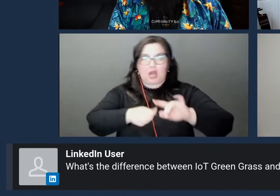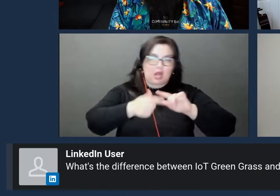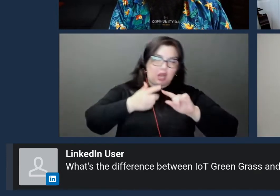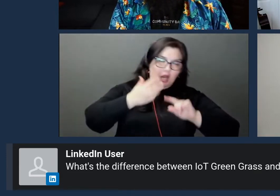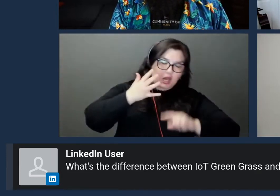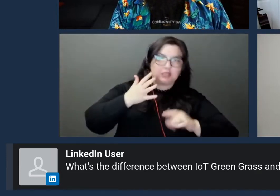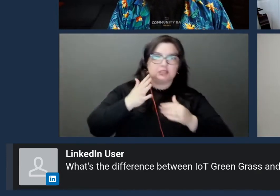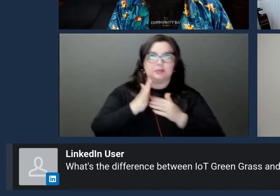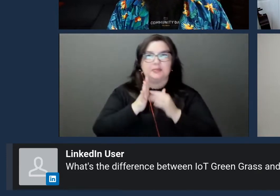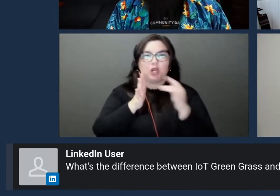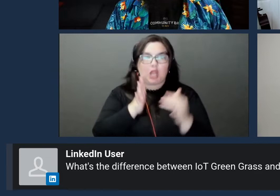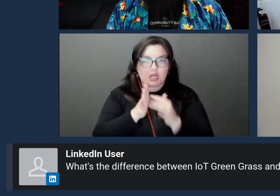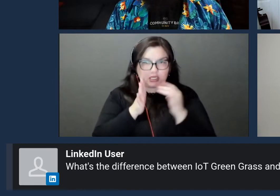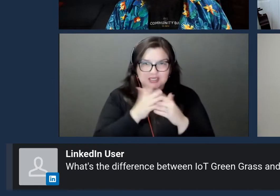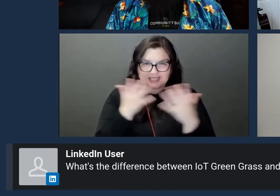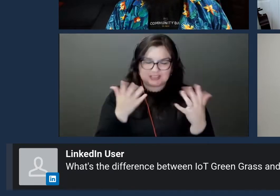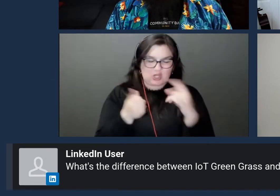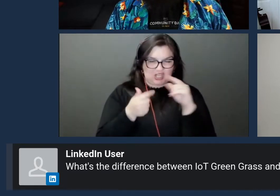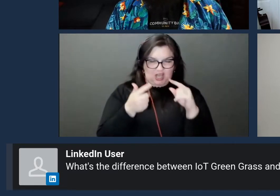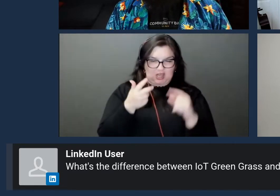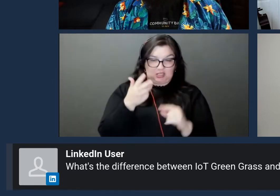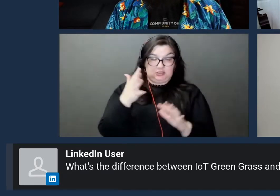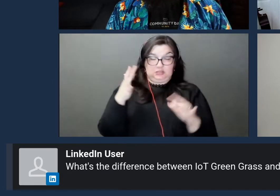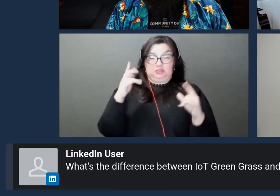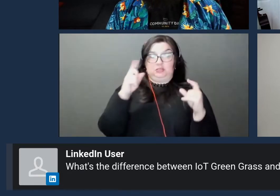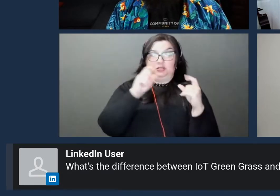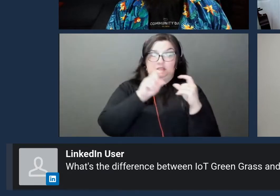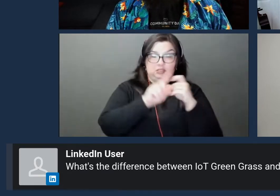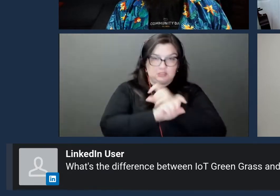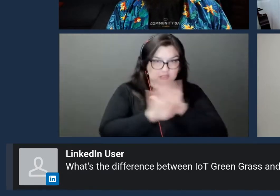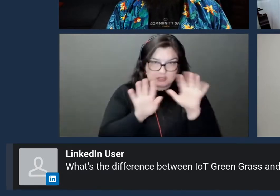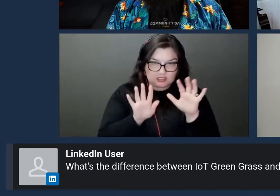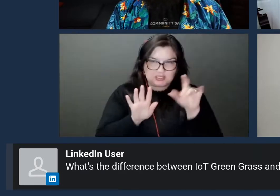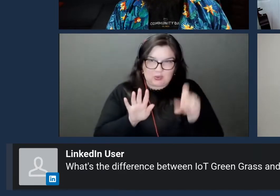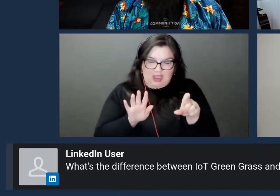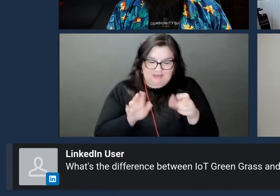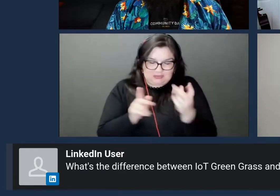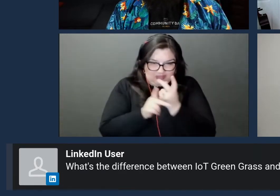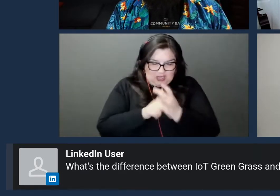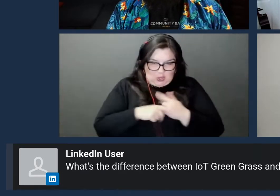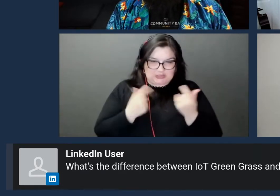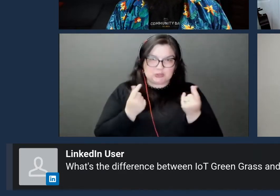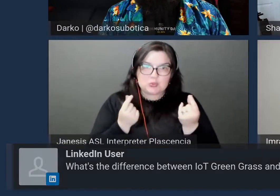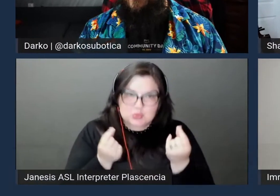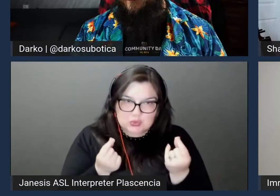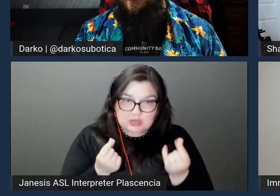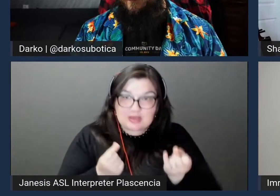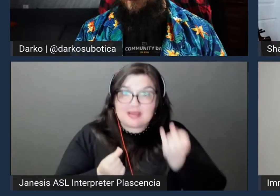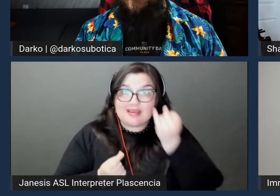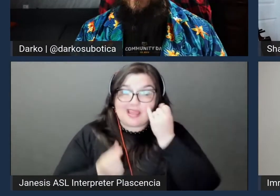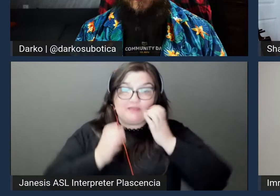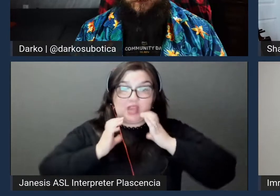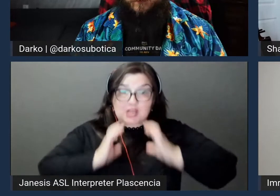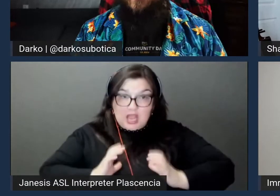So there's a lot of these kinds of complexities that you have to deal with, and as long as the customers are aware that they,